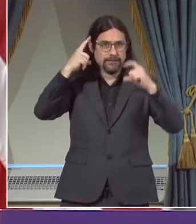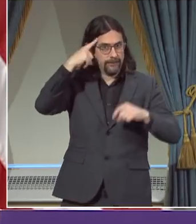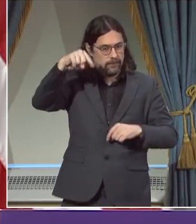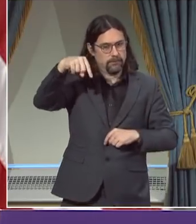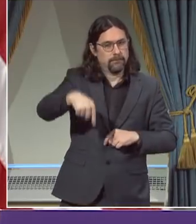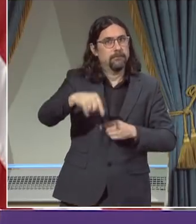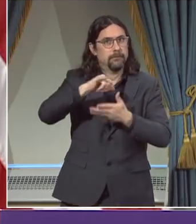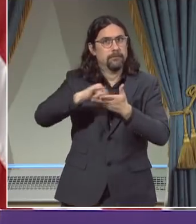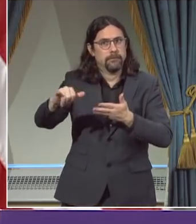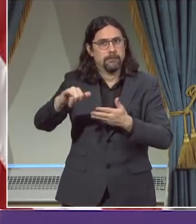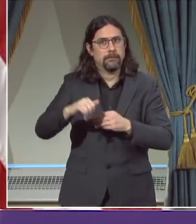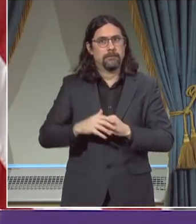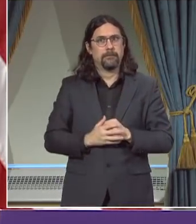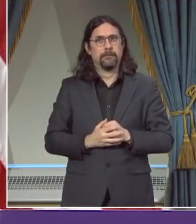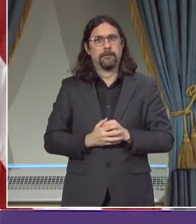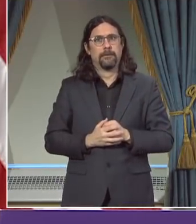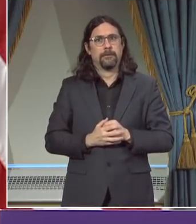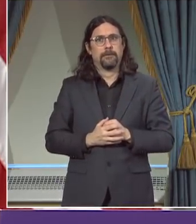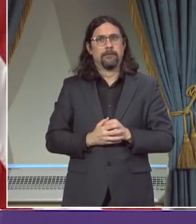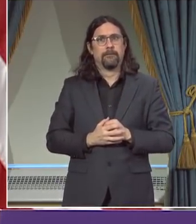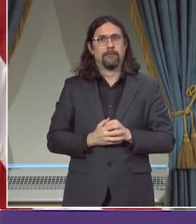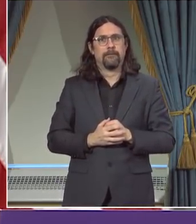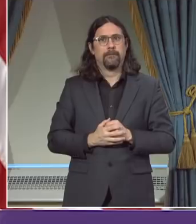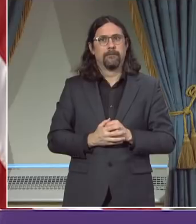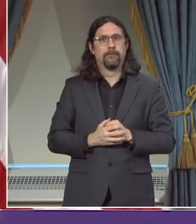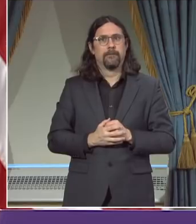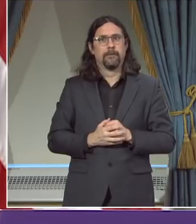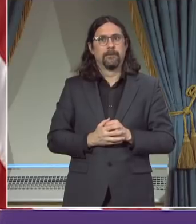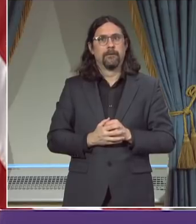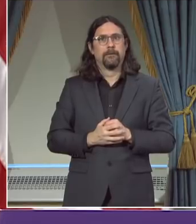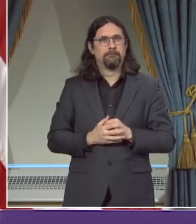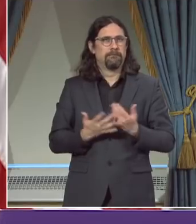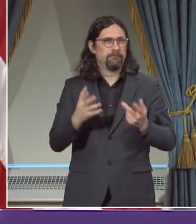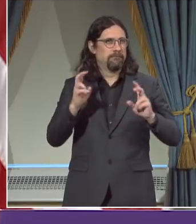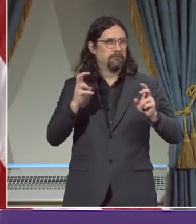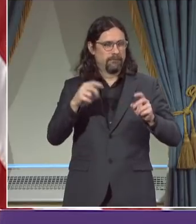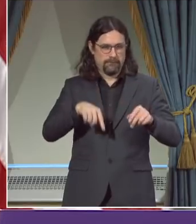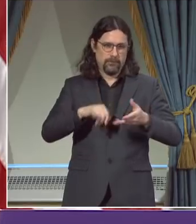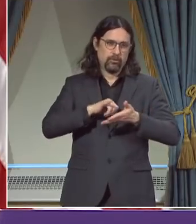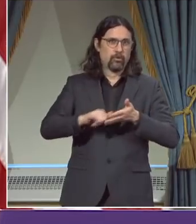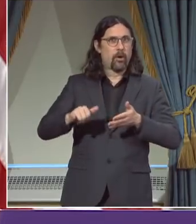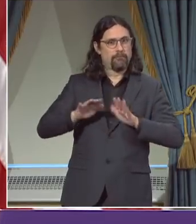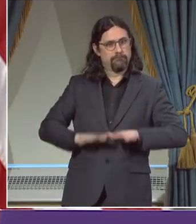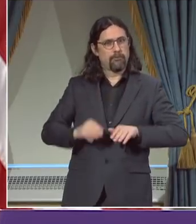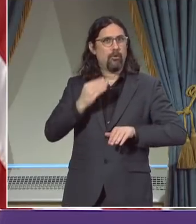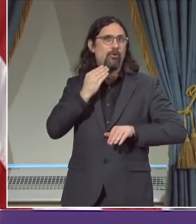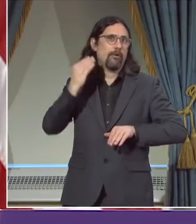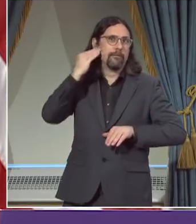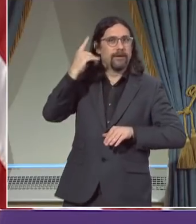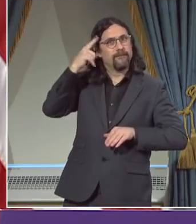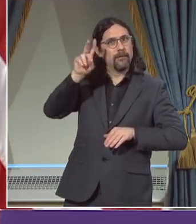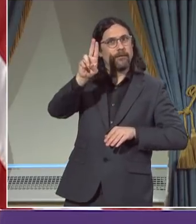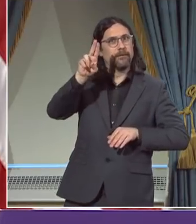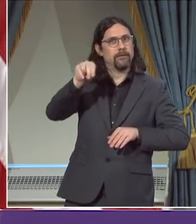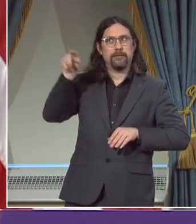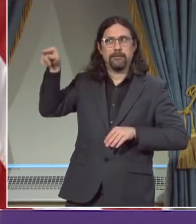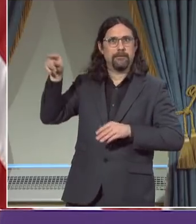THE PEOPLE OF NEW YORK CITY, TO OUR HEALTCH ARE WORKERS, OUR FIRST RESPONDERS. THE UNITED NATIONS, WE ARE THEIR HOME A ND